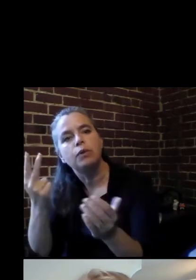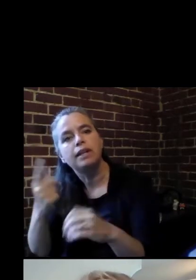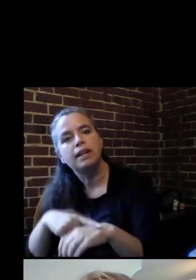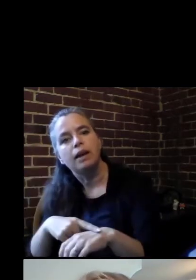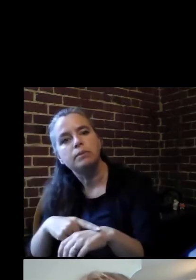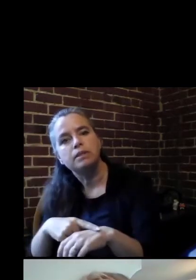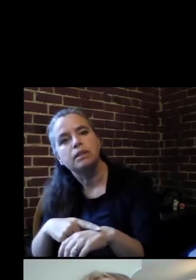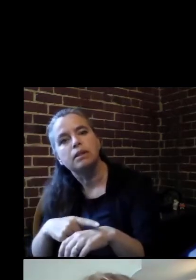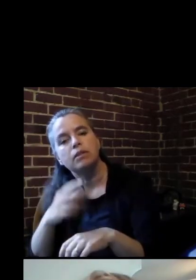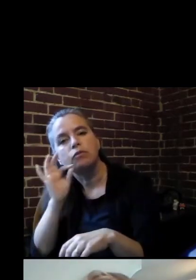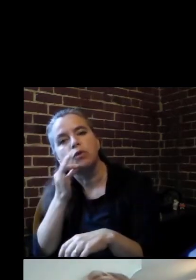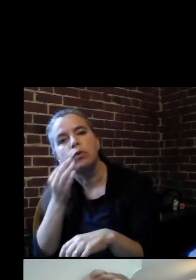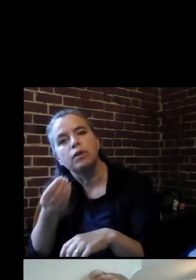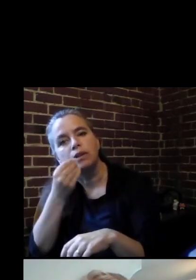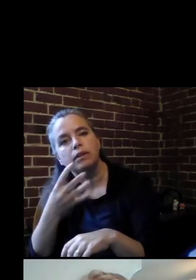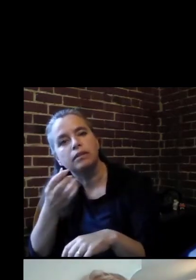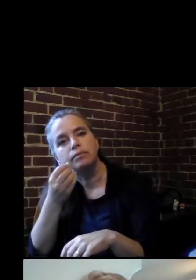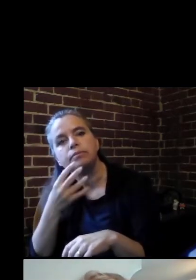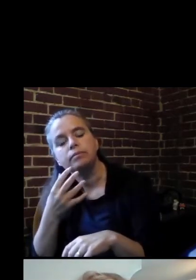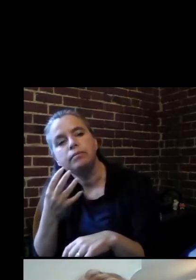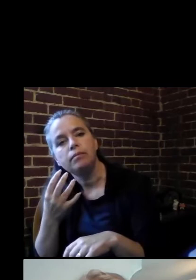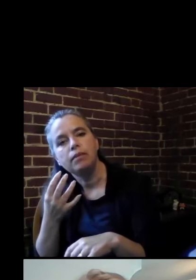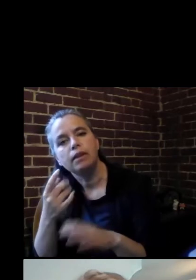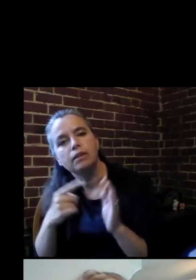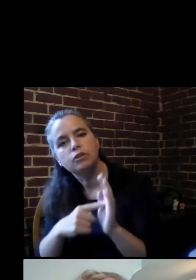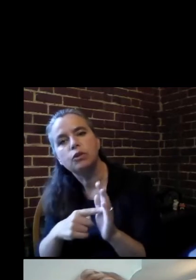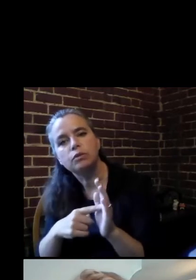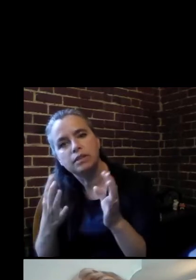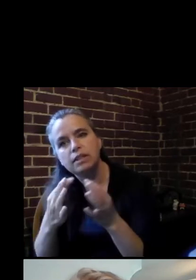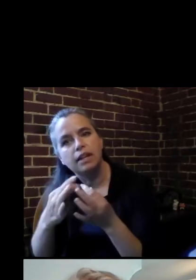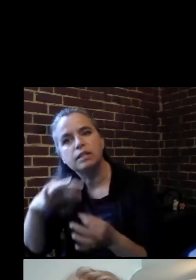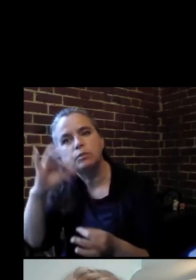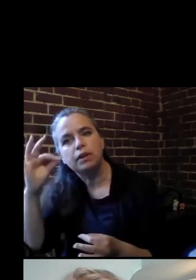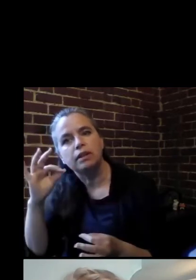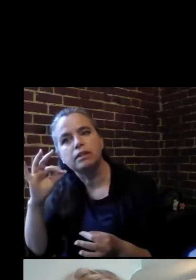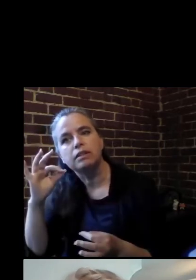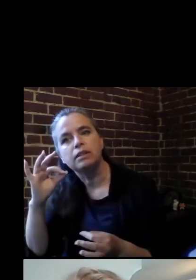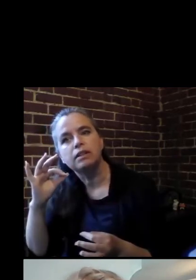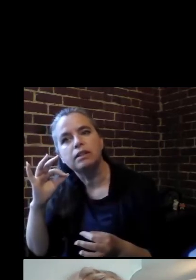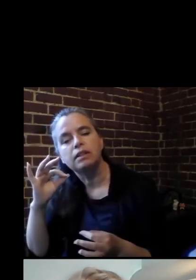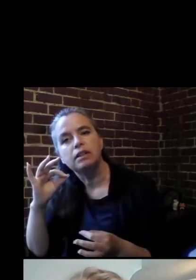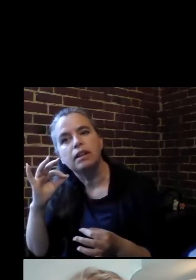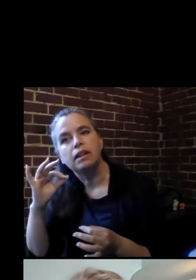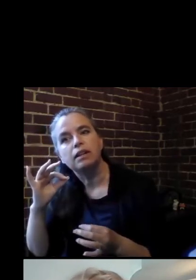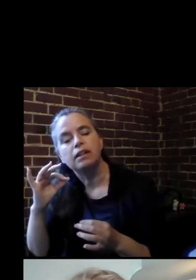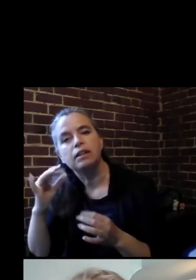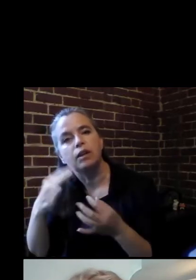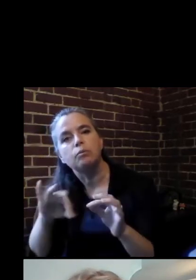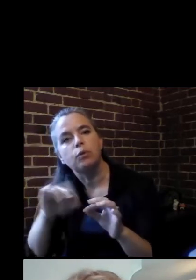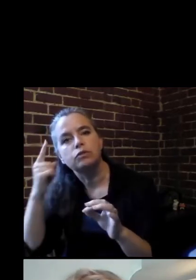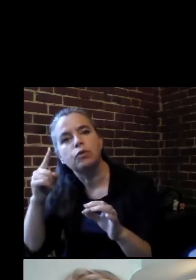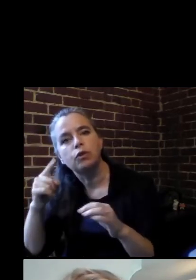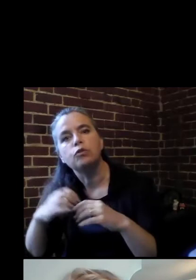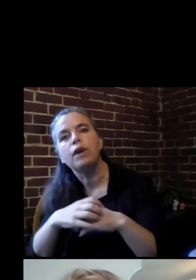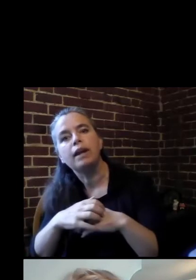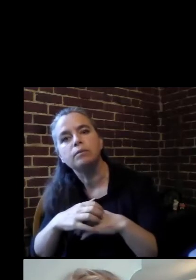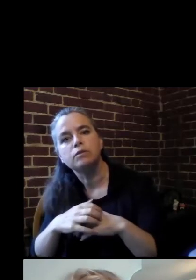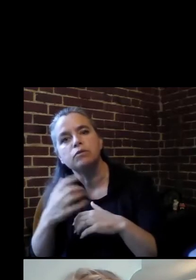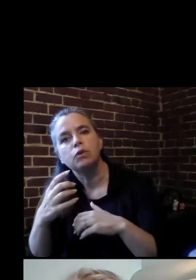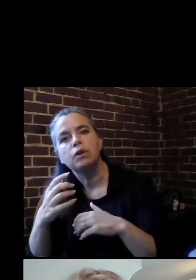So this tells us that there may have been a very spiritual or ideological significance to grape -- to a lot of Indigenous groups in the past.